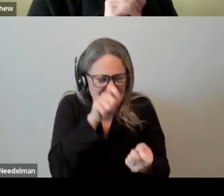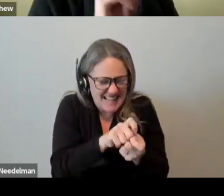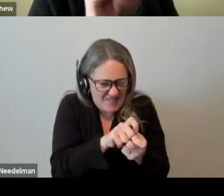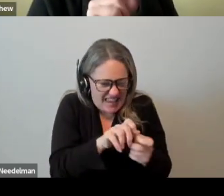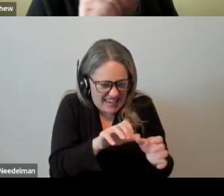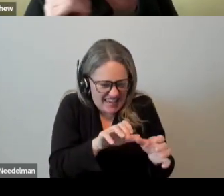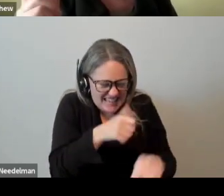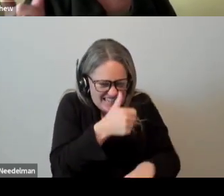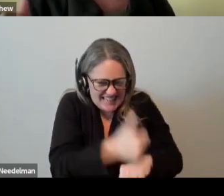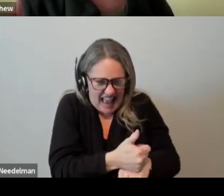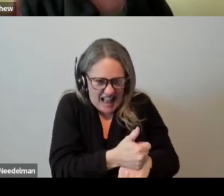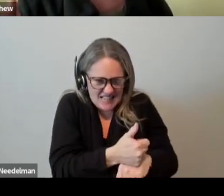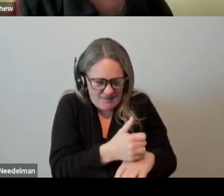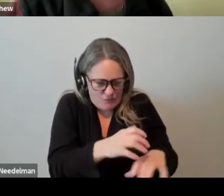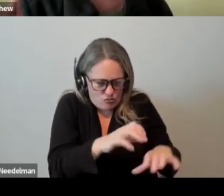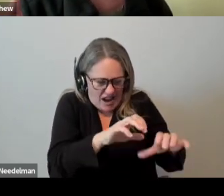A lot of technological research